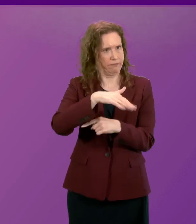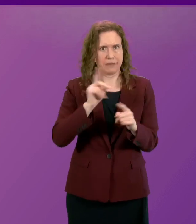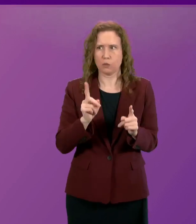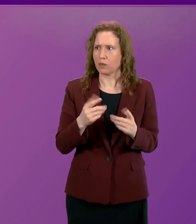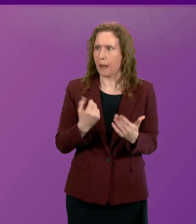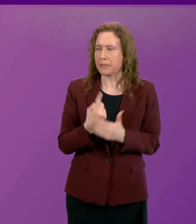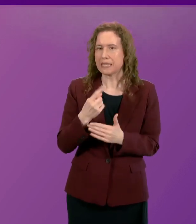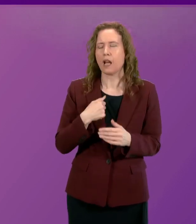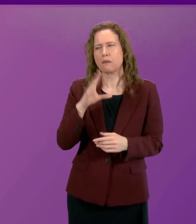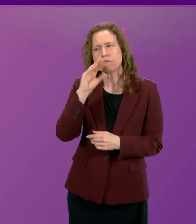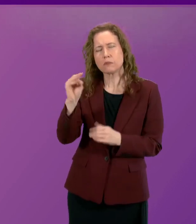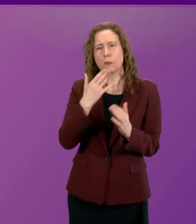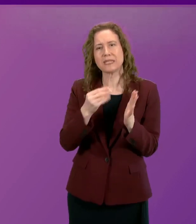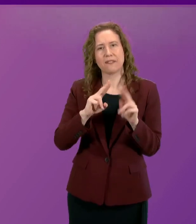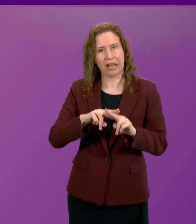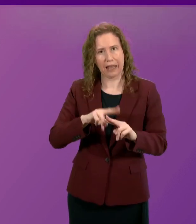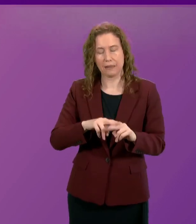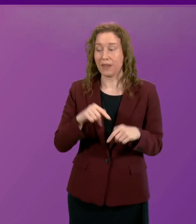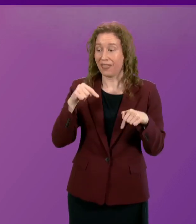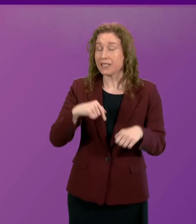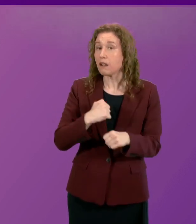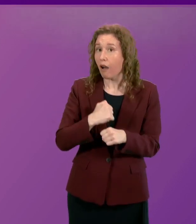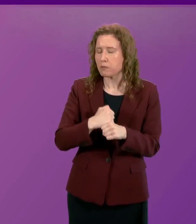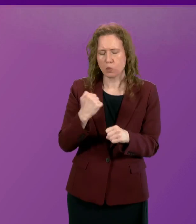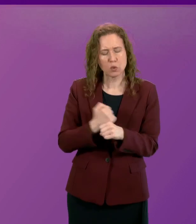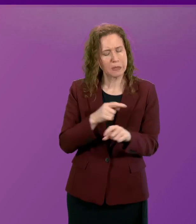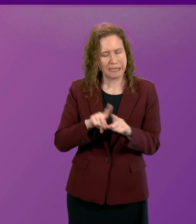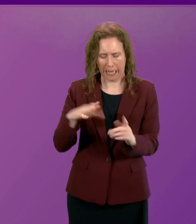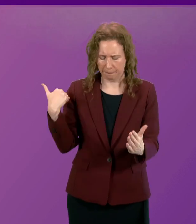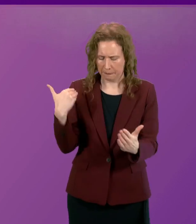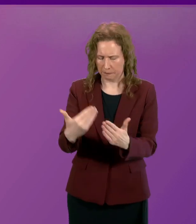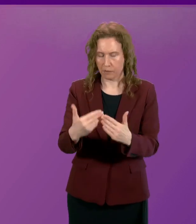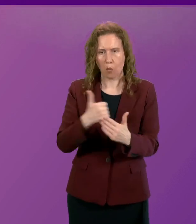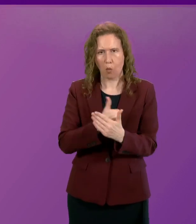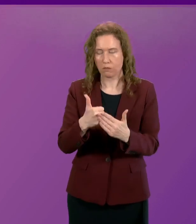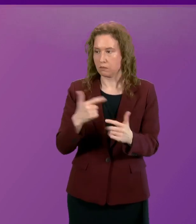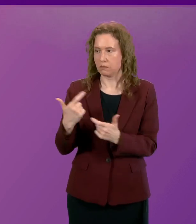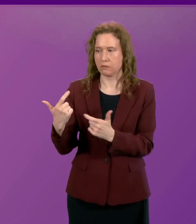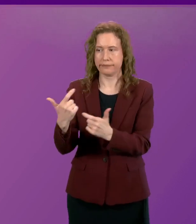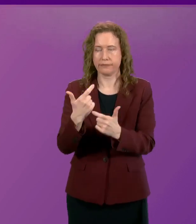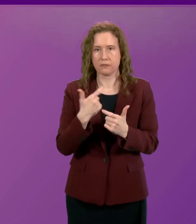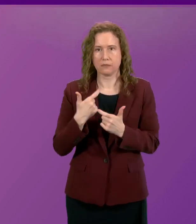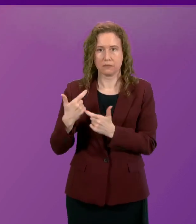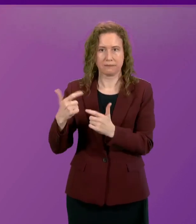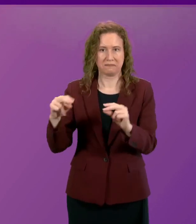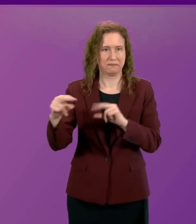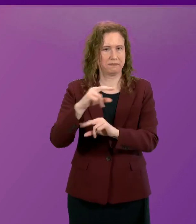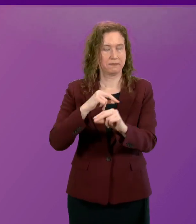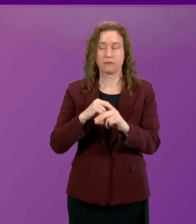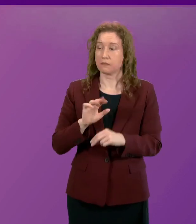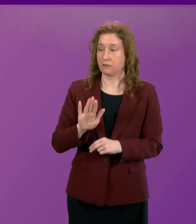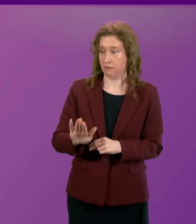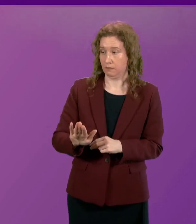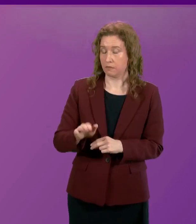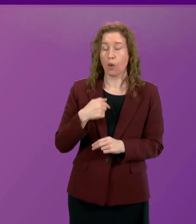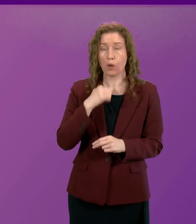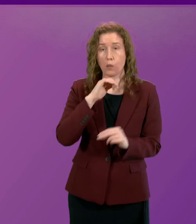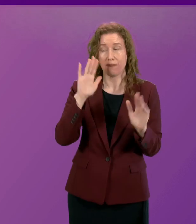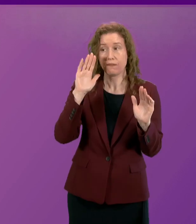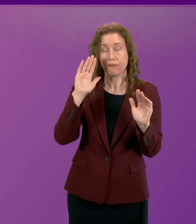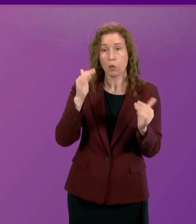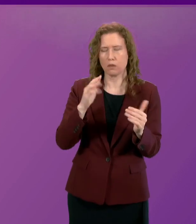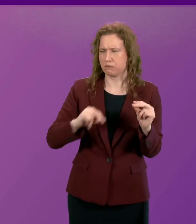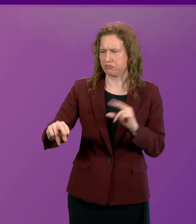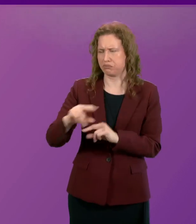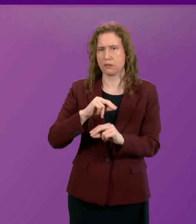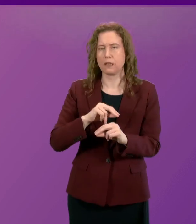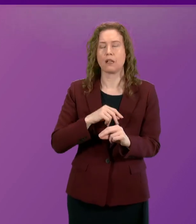I say to Mr Findlay that this Government will do what it always does. We will focus on the